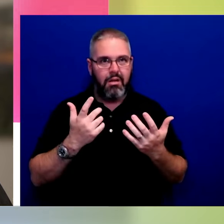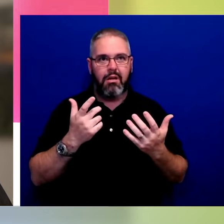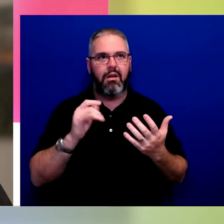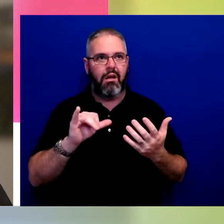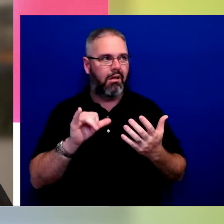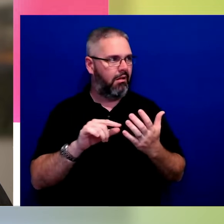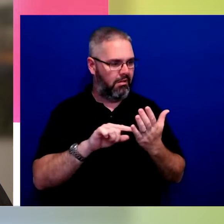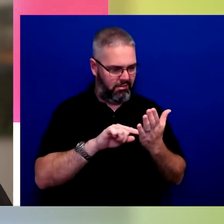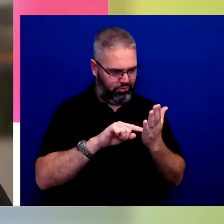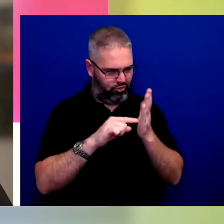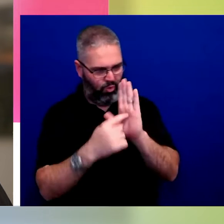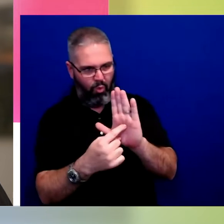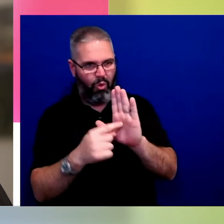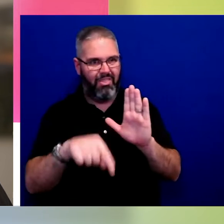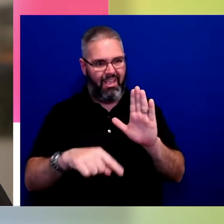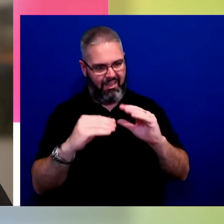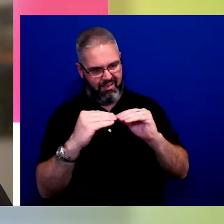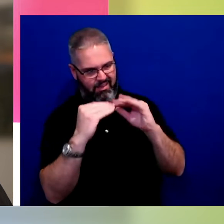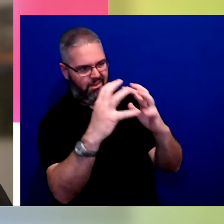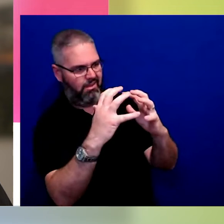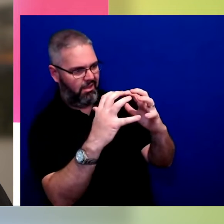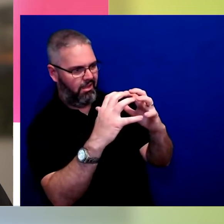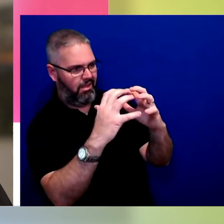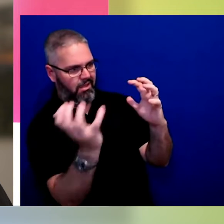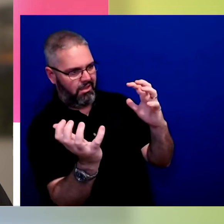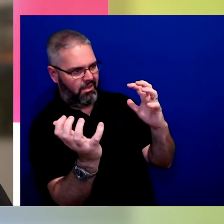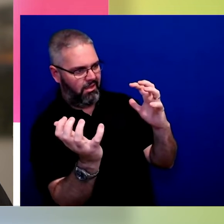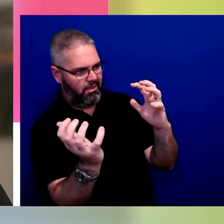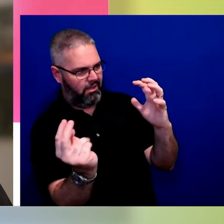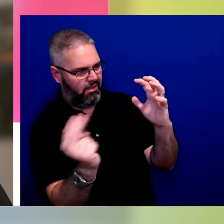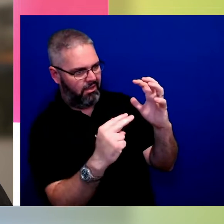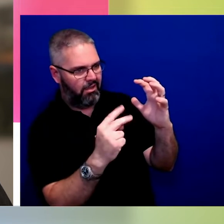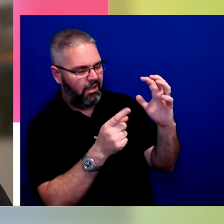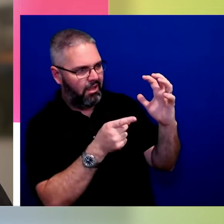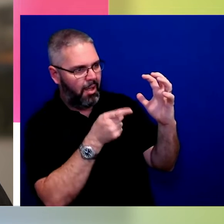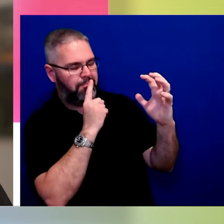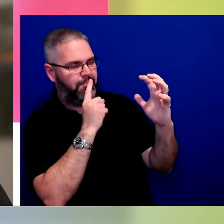that part of the mind goes silent and you are experiencing the spirit